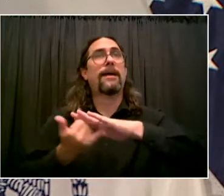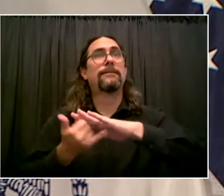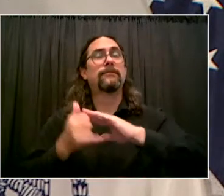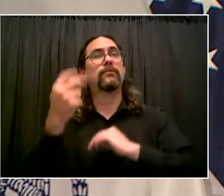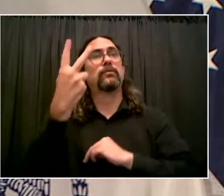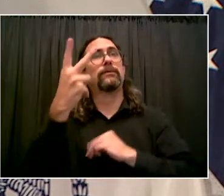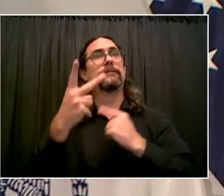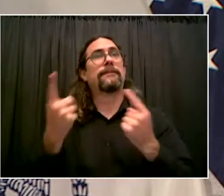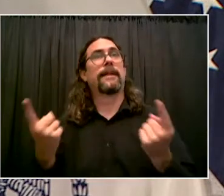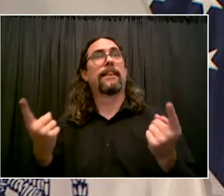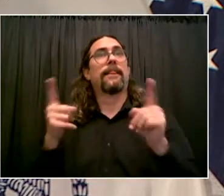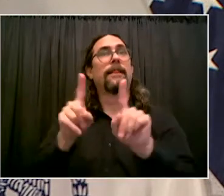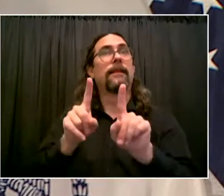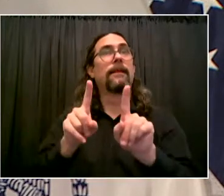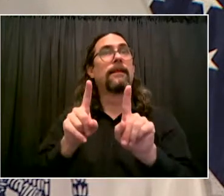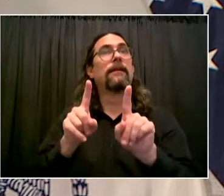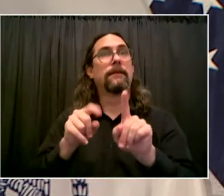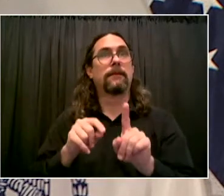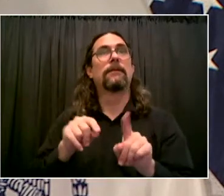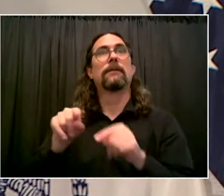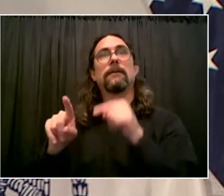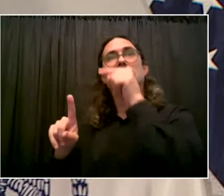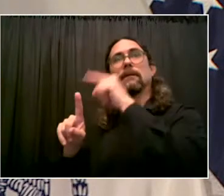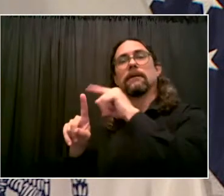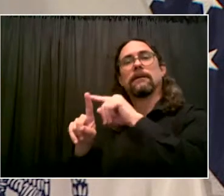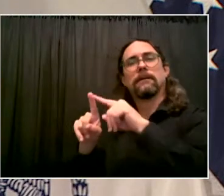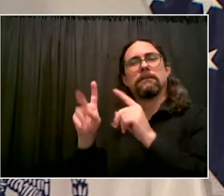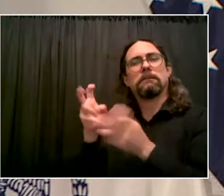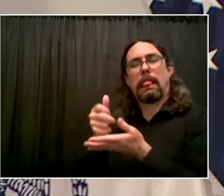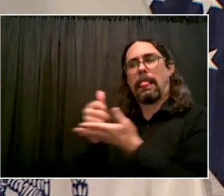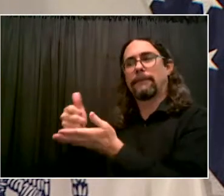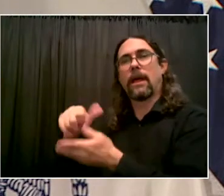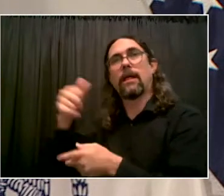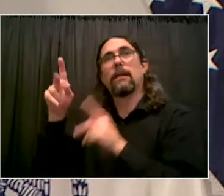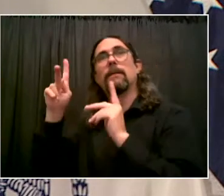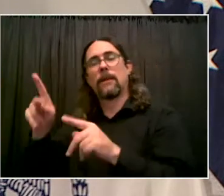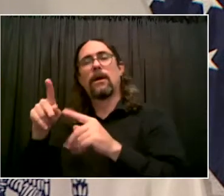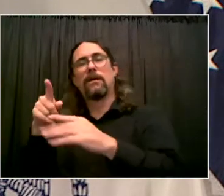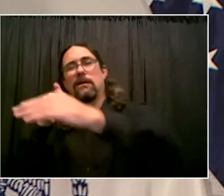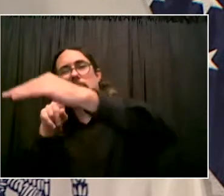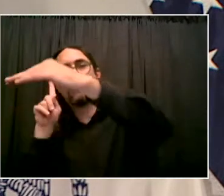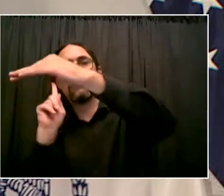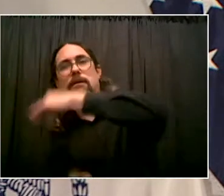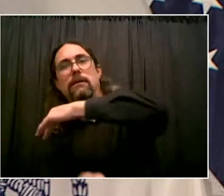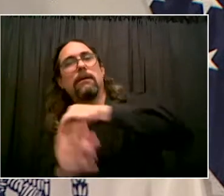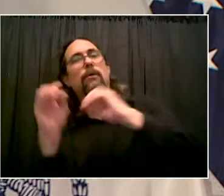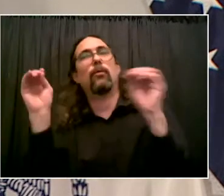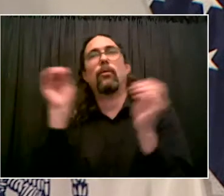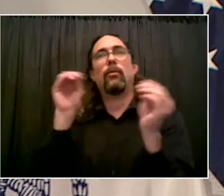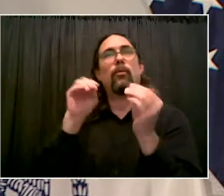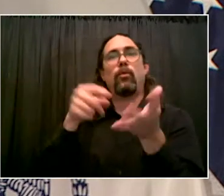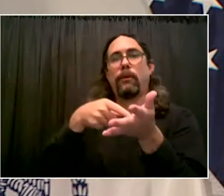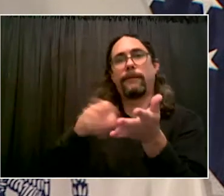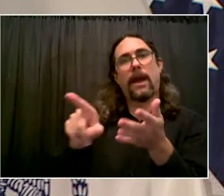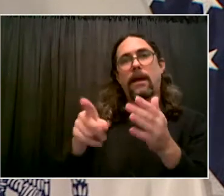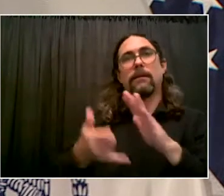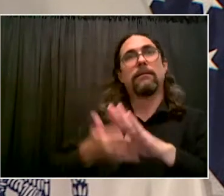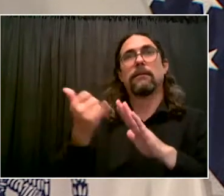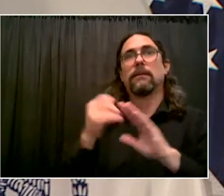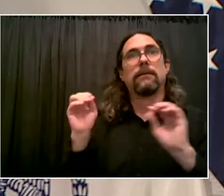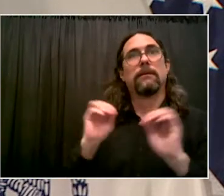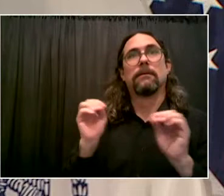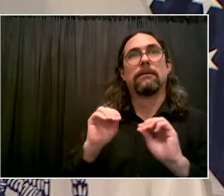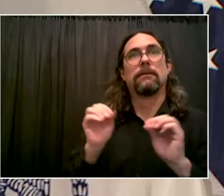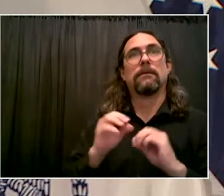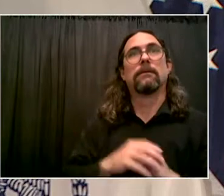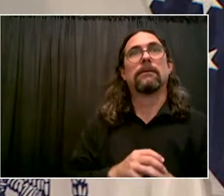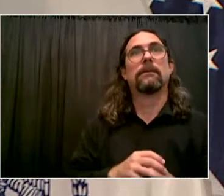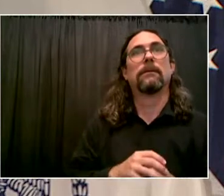AND YOU CAN SEE